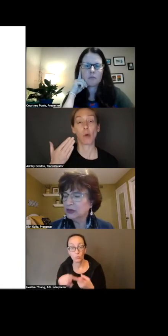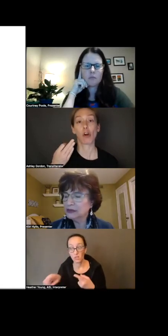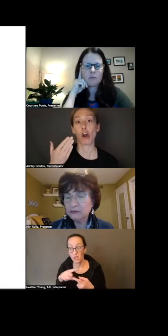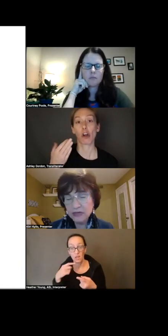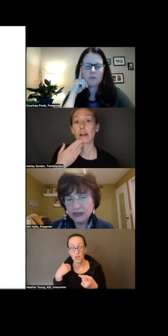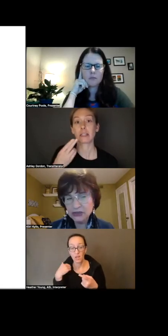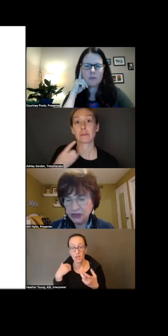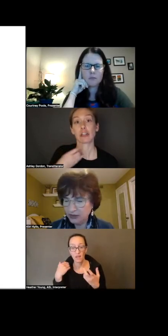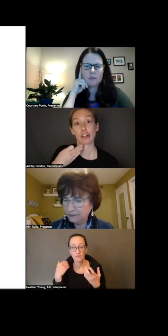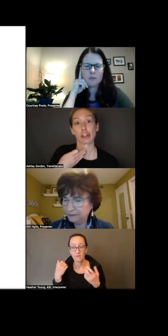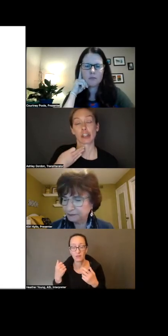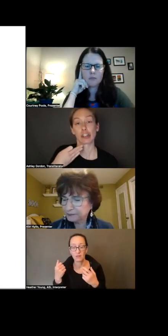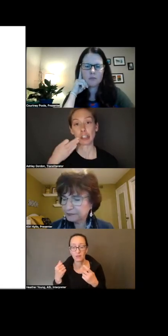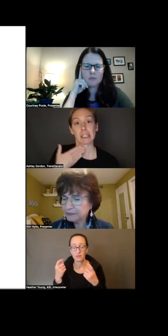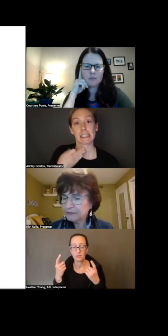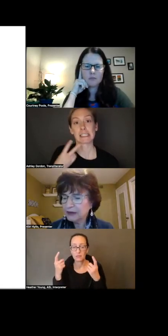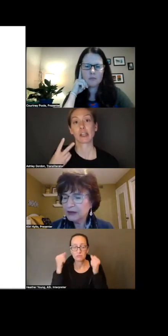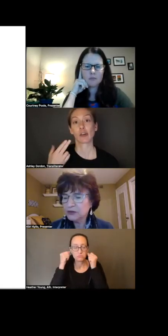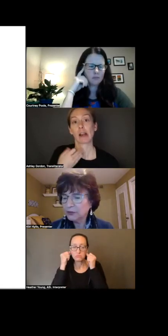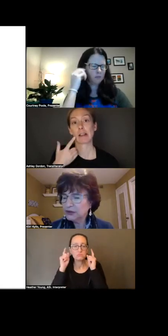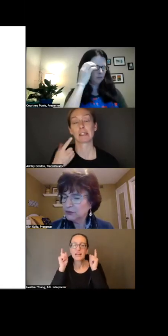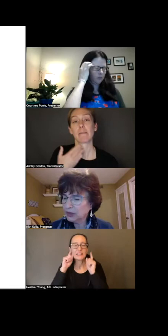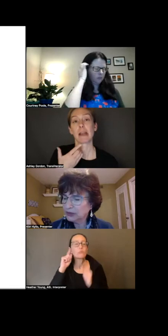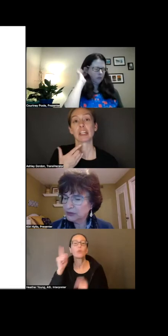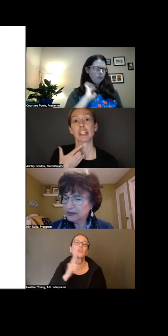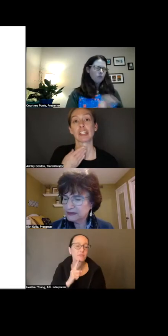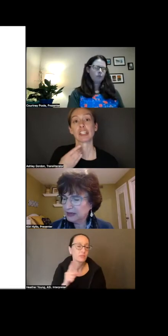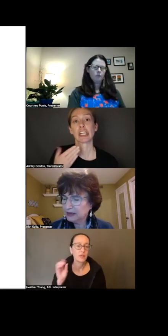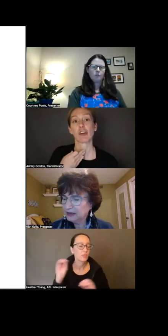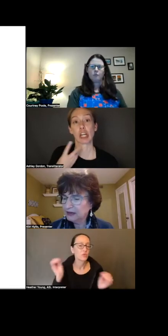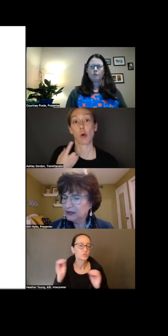greatly diminished, hearing. So I want you to watch what I say,